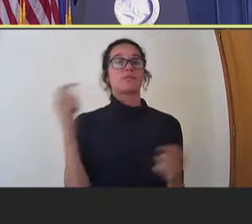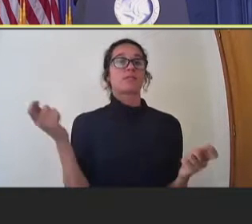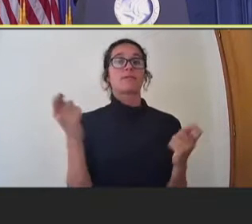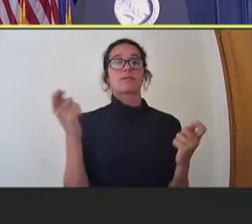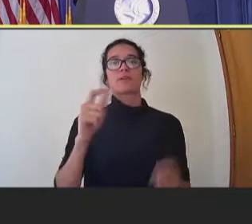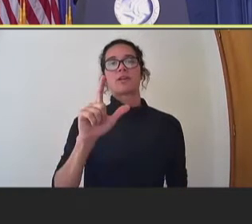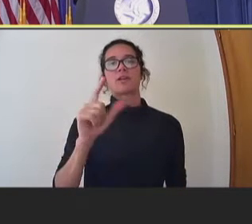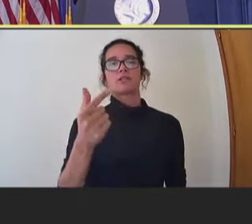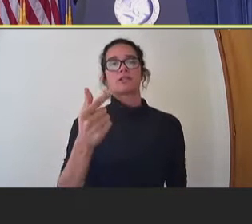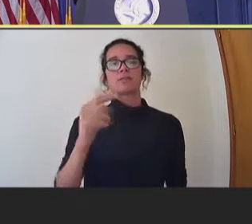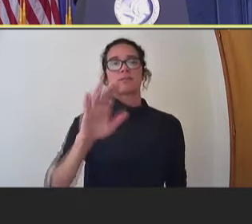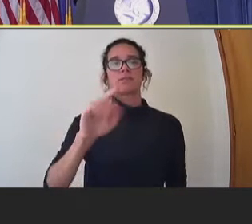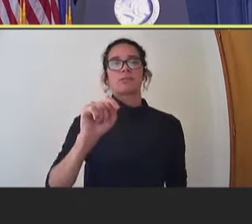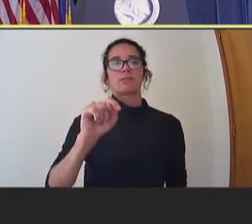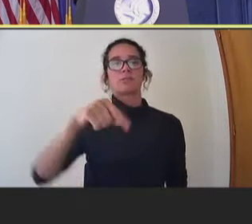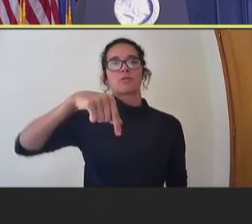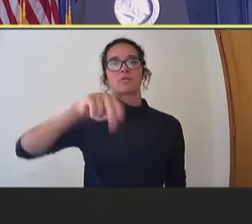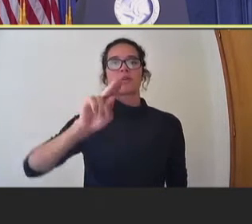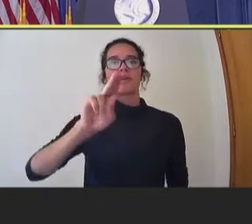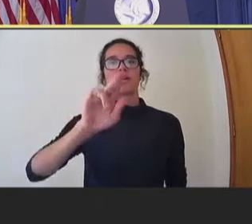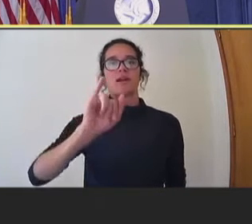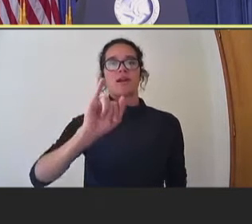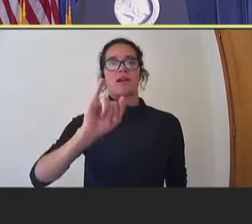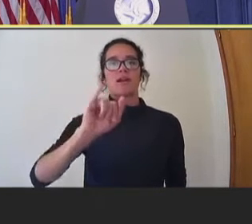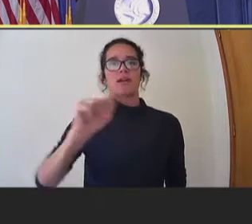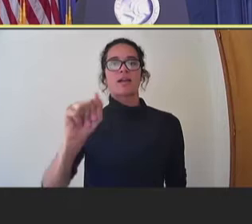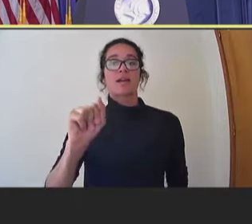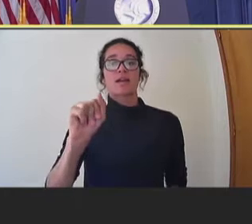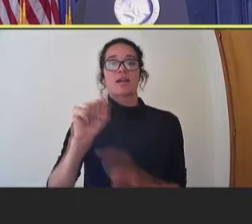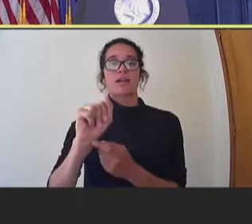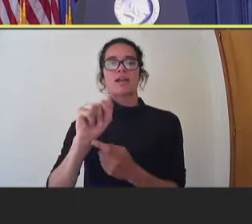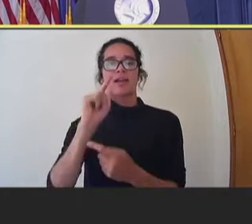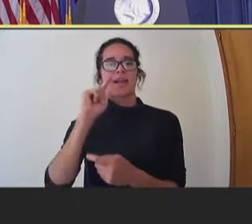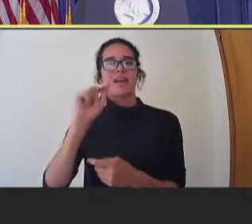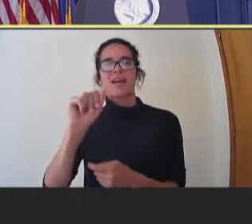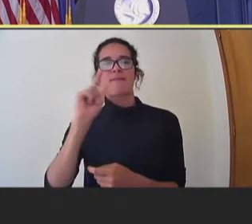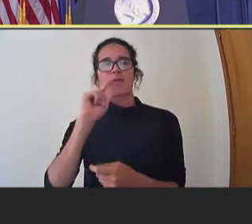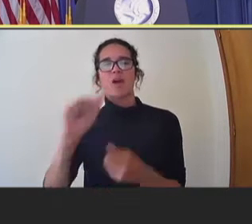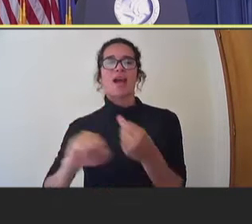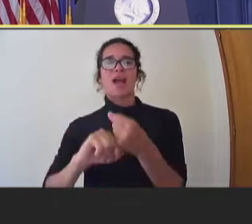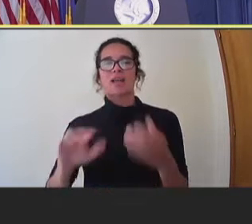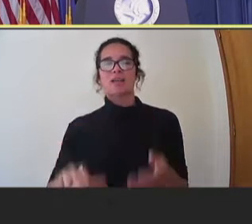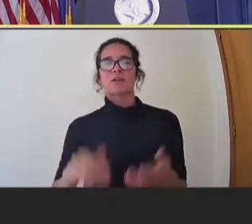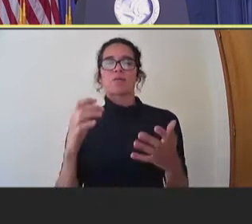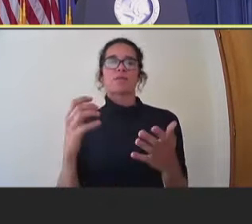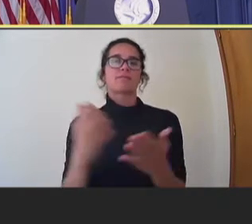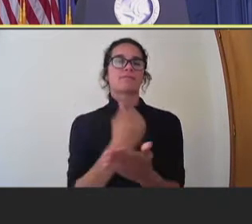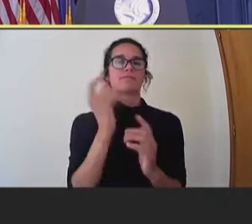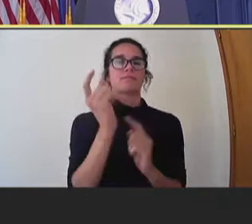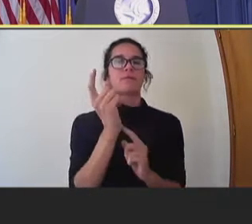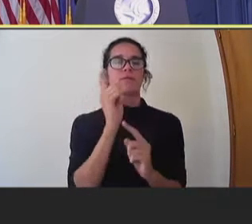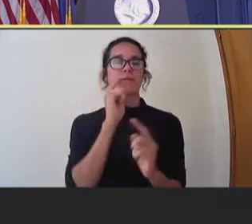A for allies. I want to take a moment to recognize the LGBTQIA+A community for their